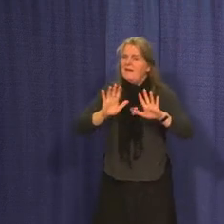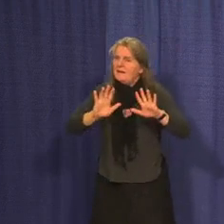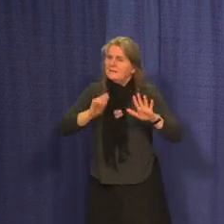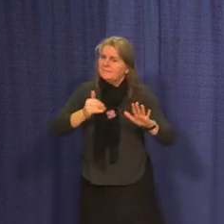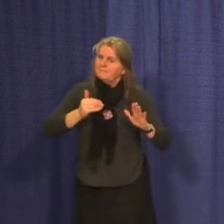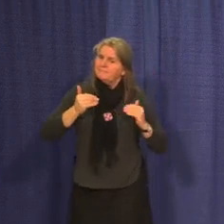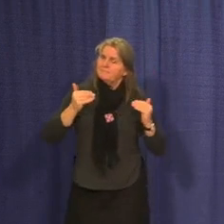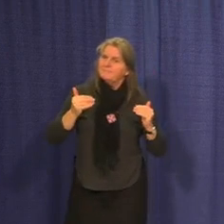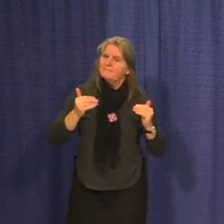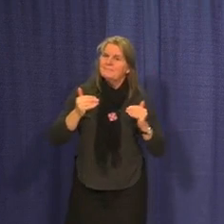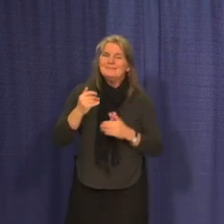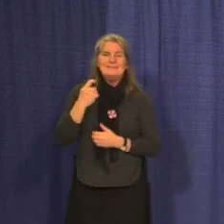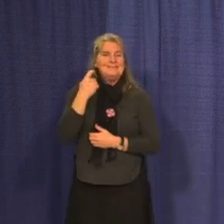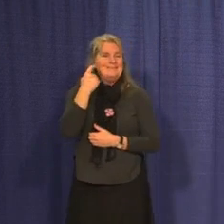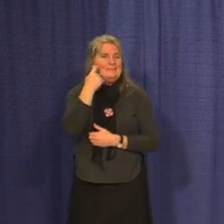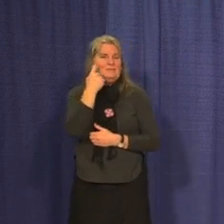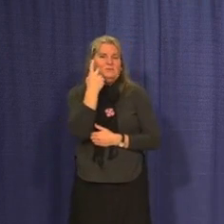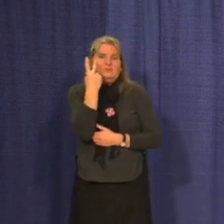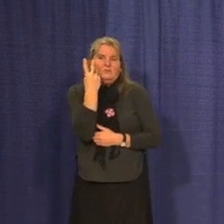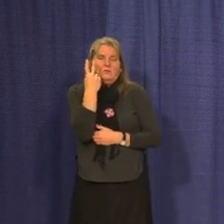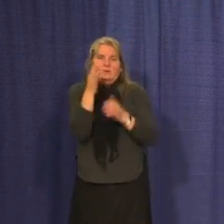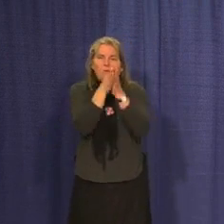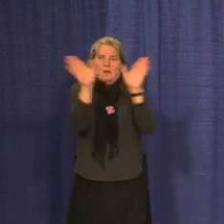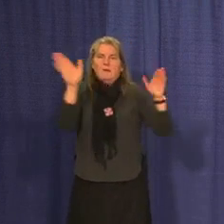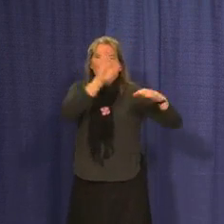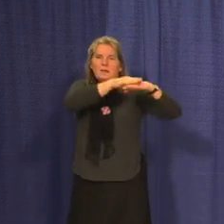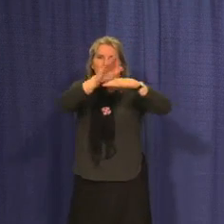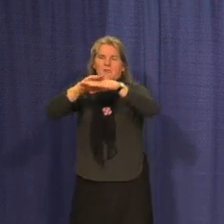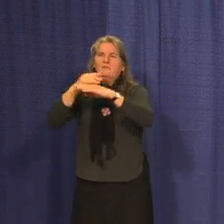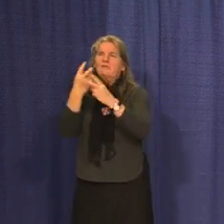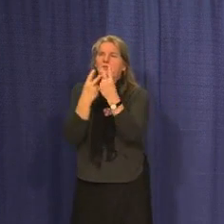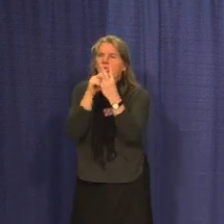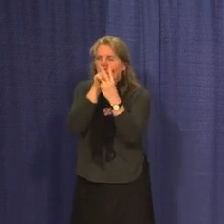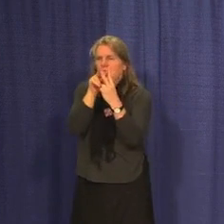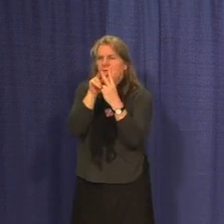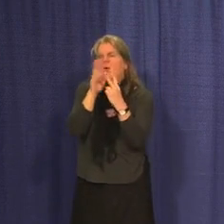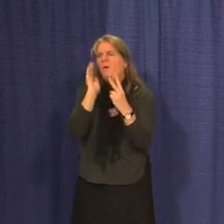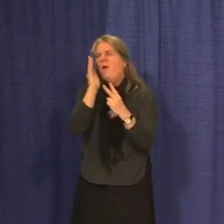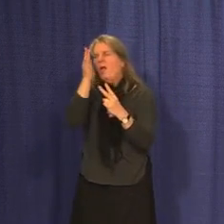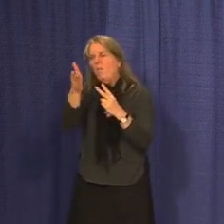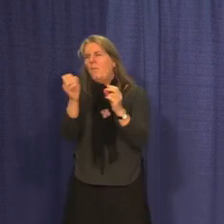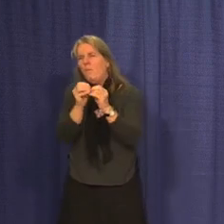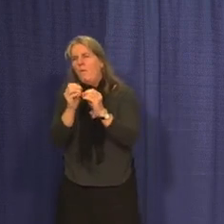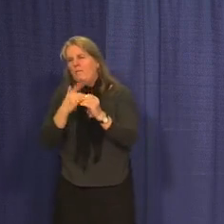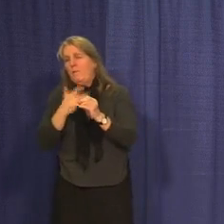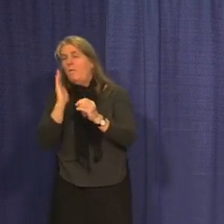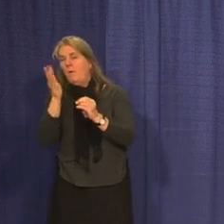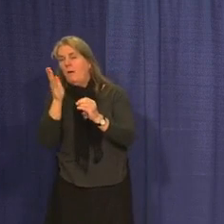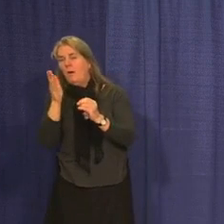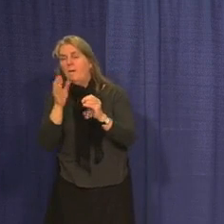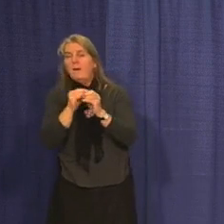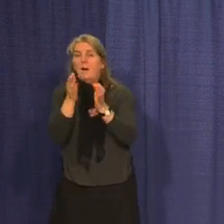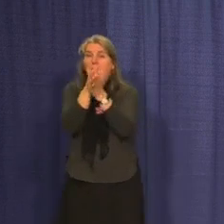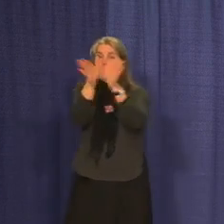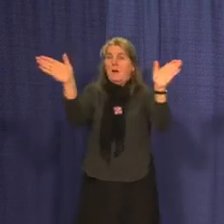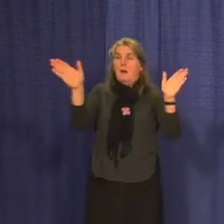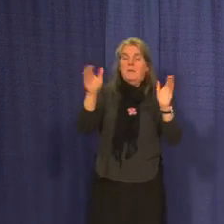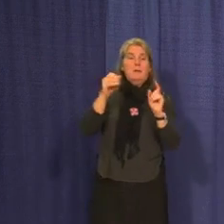may be frightened. We have had two recent public community exposure notices and we likely will have others.